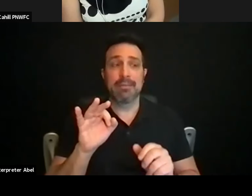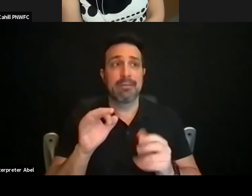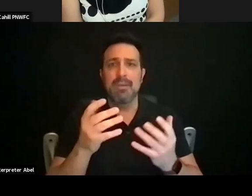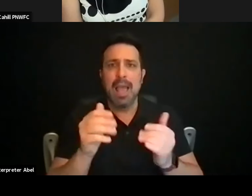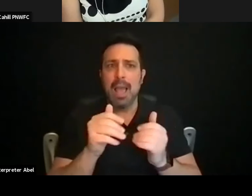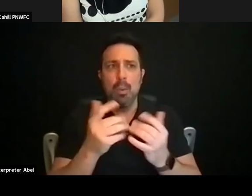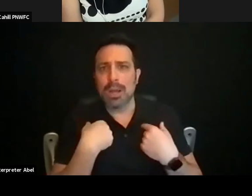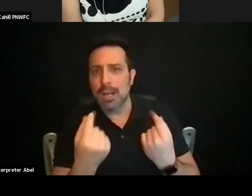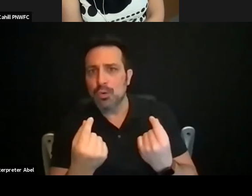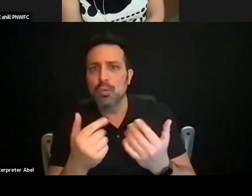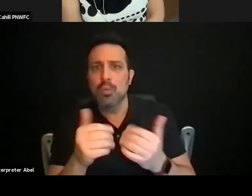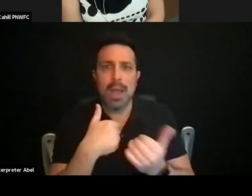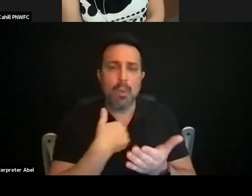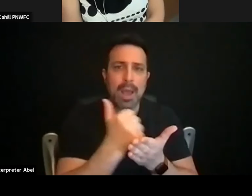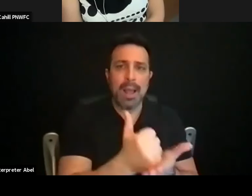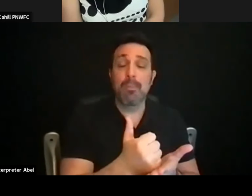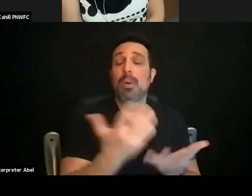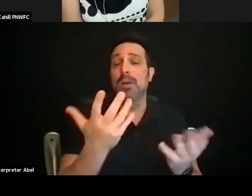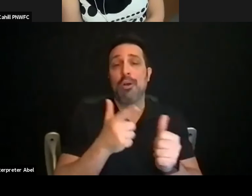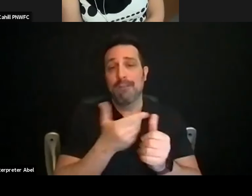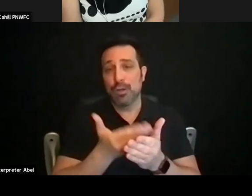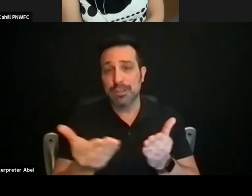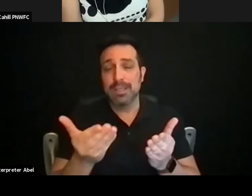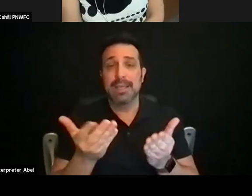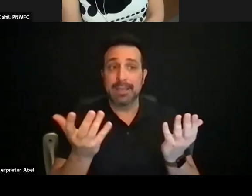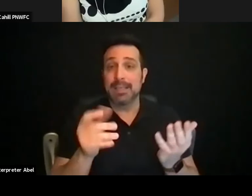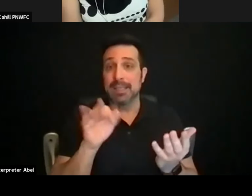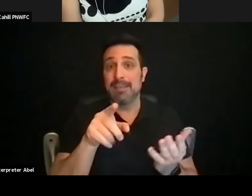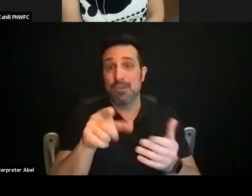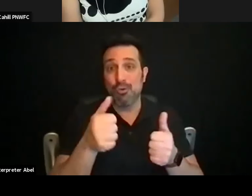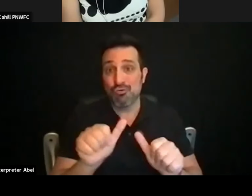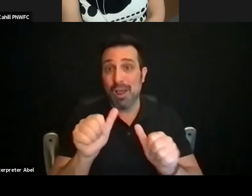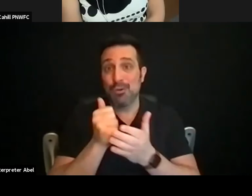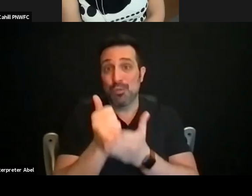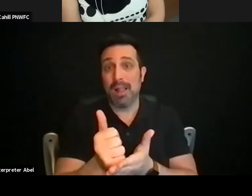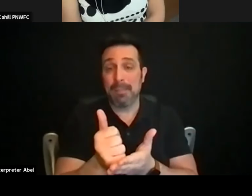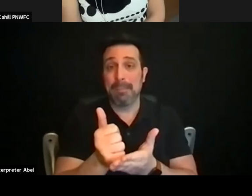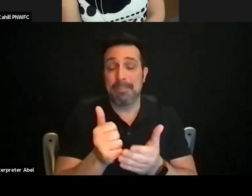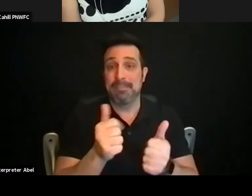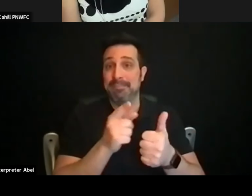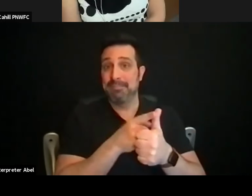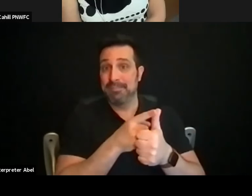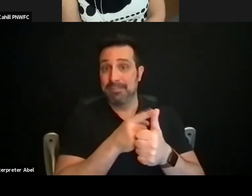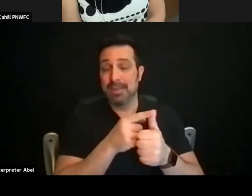that same feeling. So I